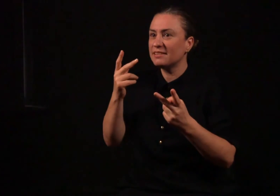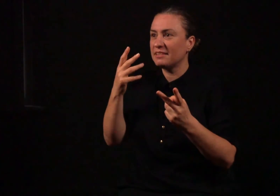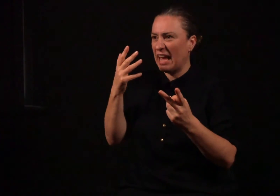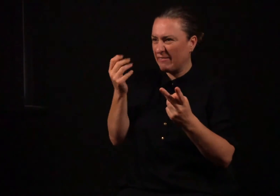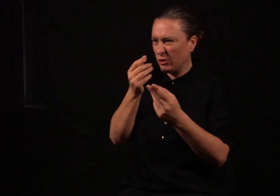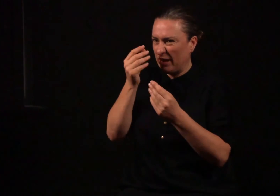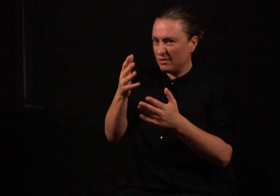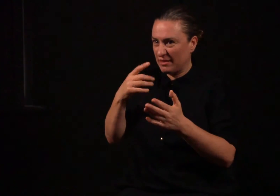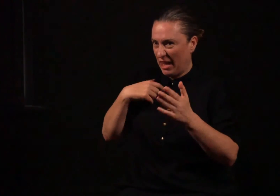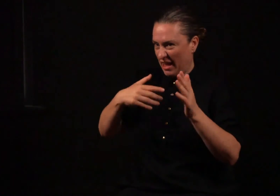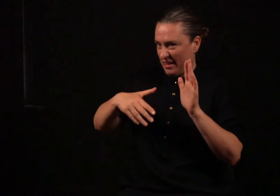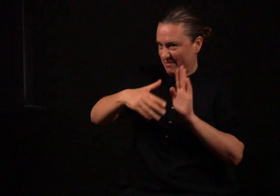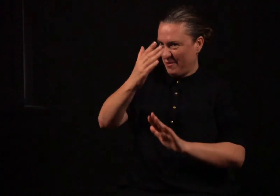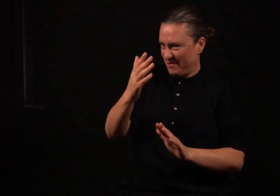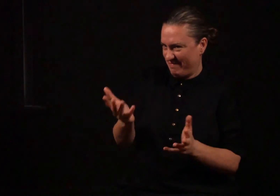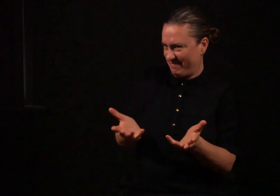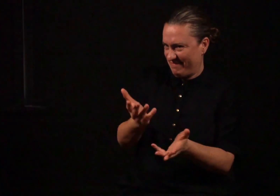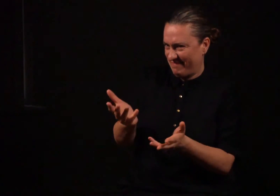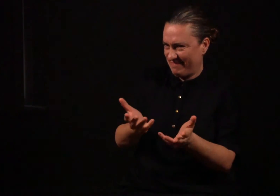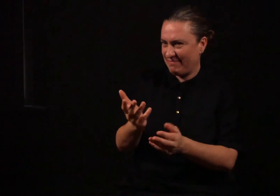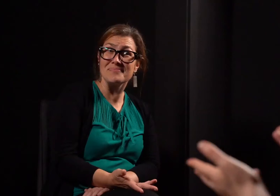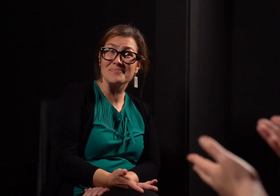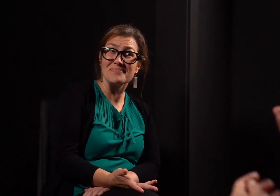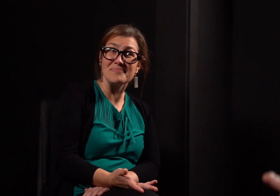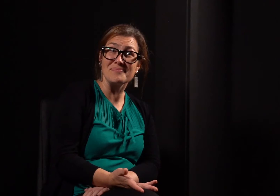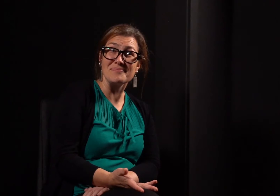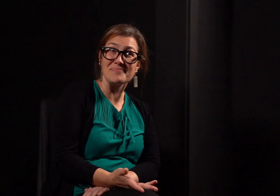Just if you visit someone's house, you always let them know when you're leaving.